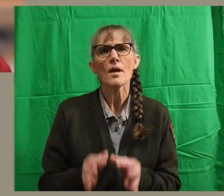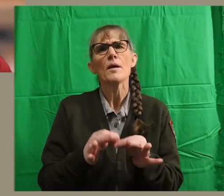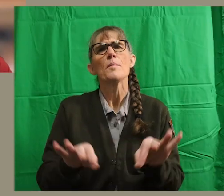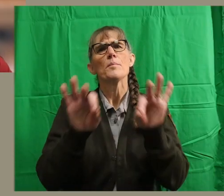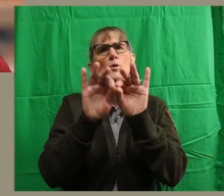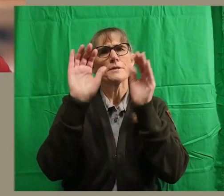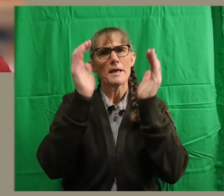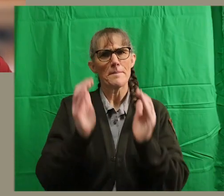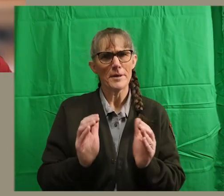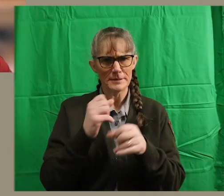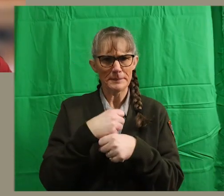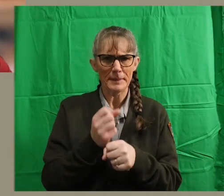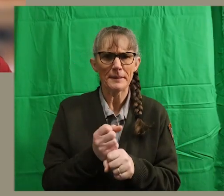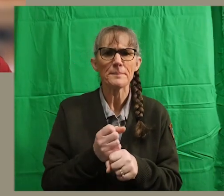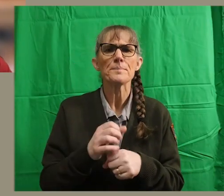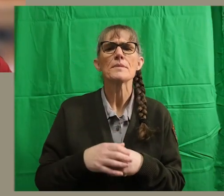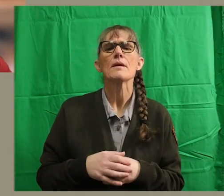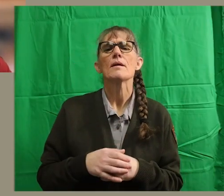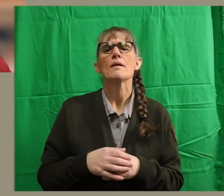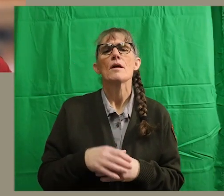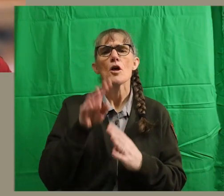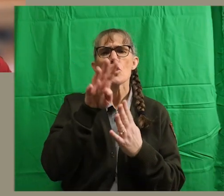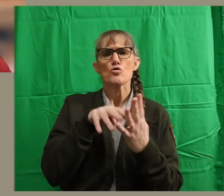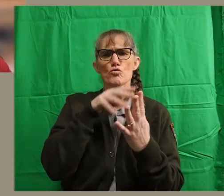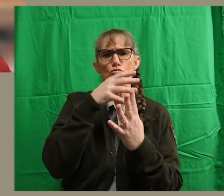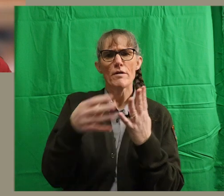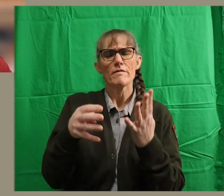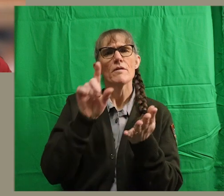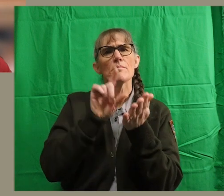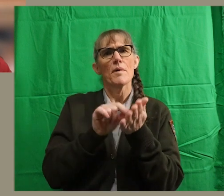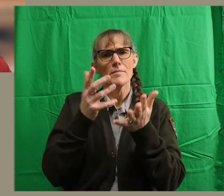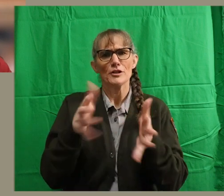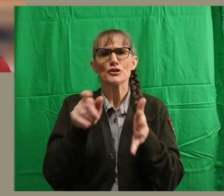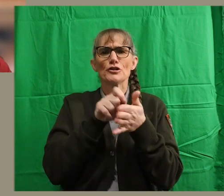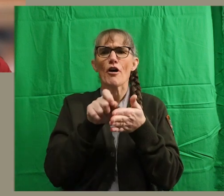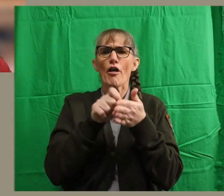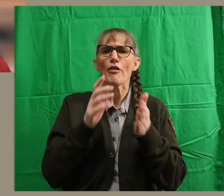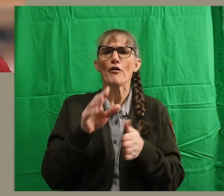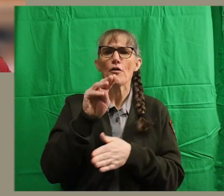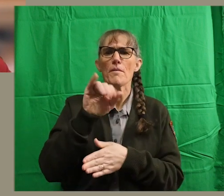So, there's an important comparison that can be made here. This plot comes from a publication by